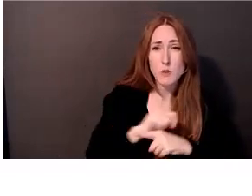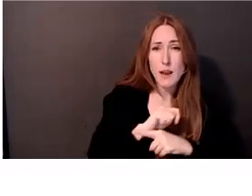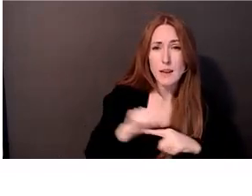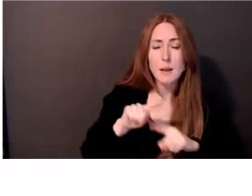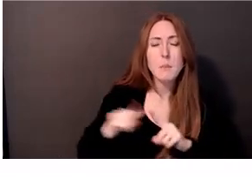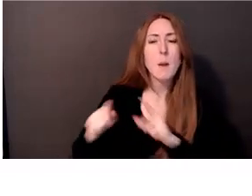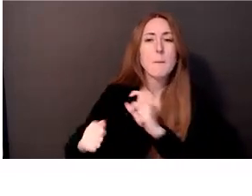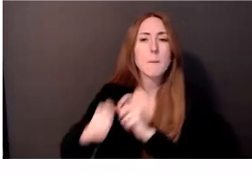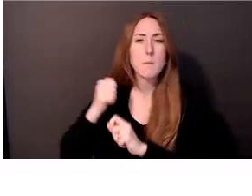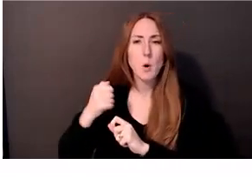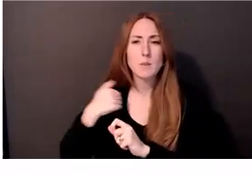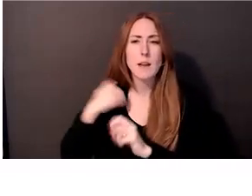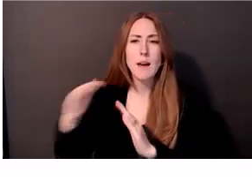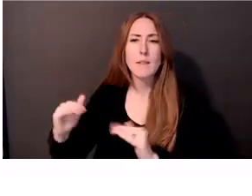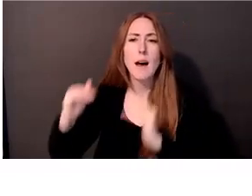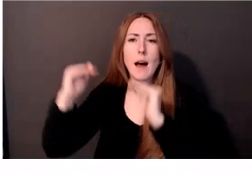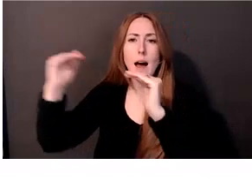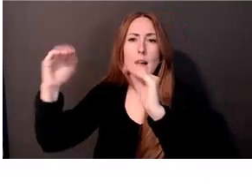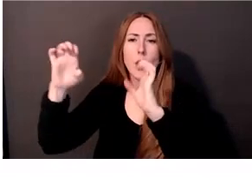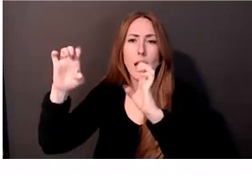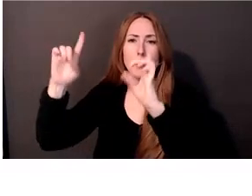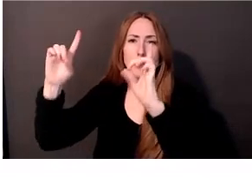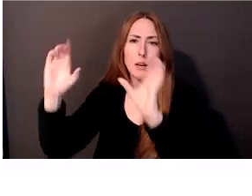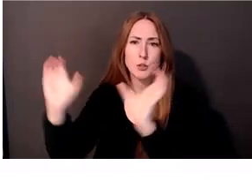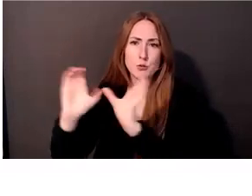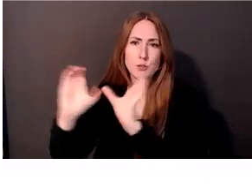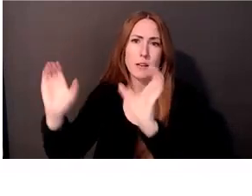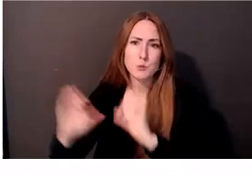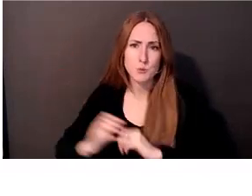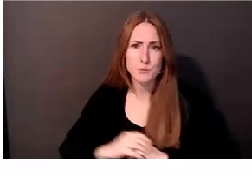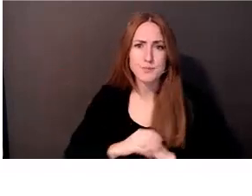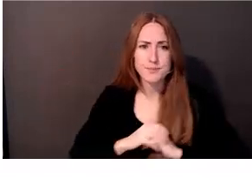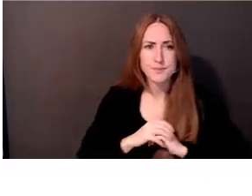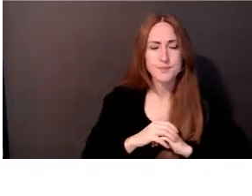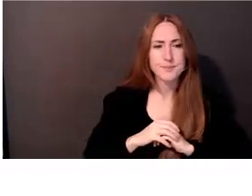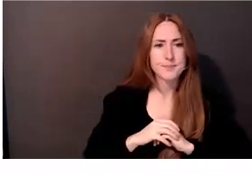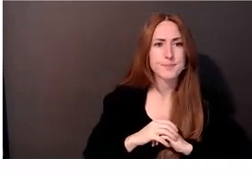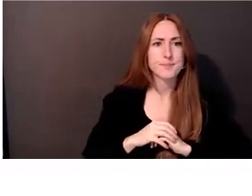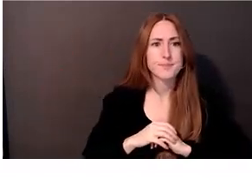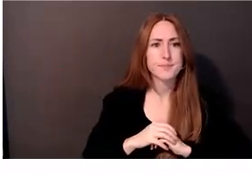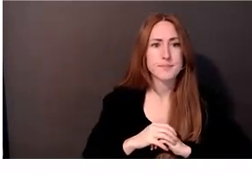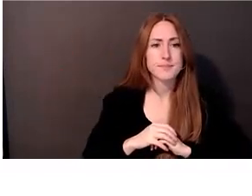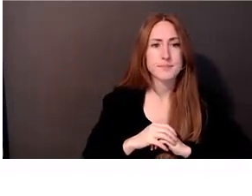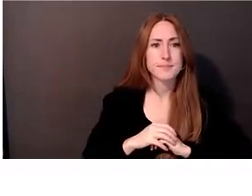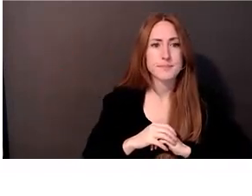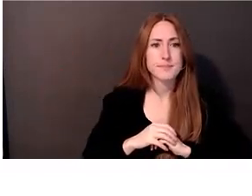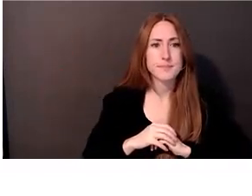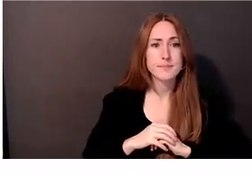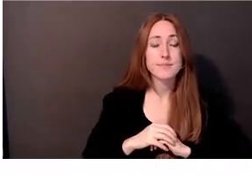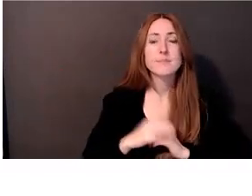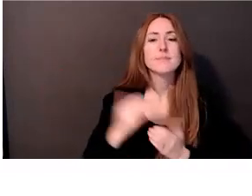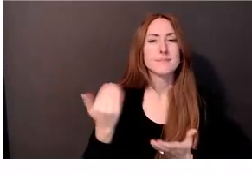to compensate this lack of training. Again, another question for training,